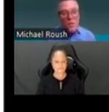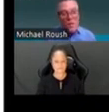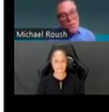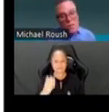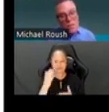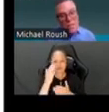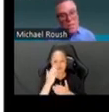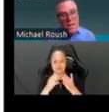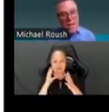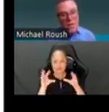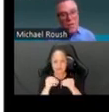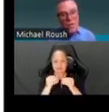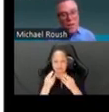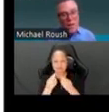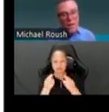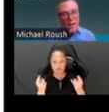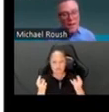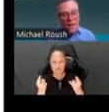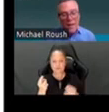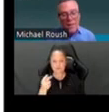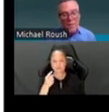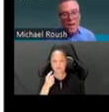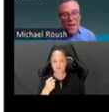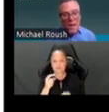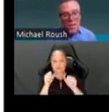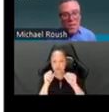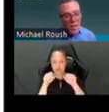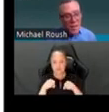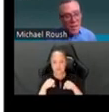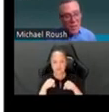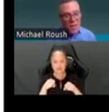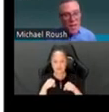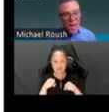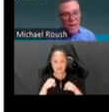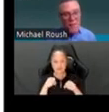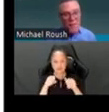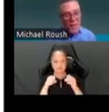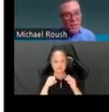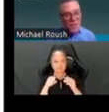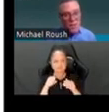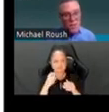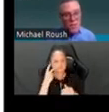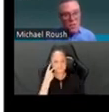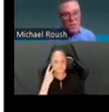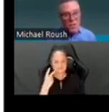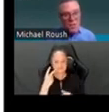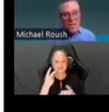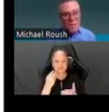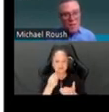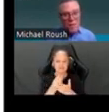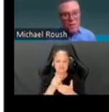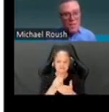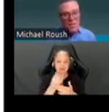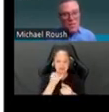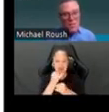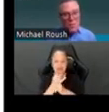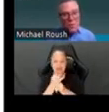additional resources that you can check out. Financial institutions can be a potential